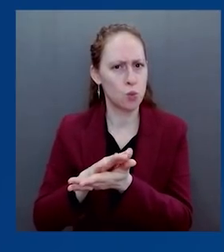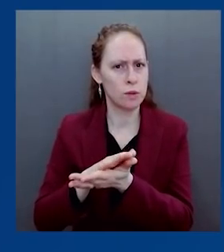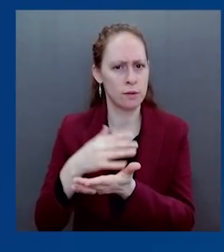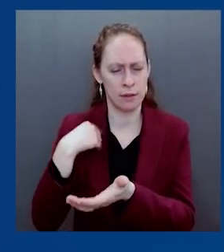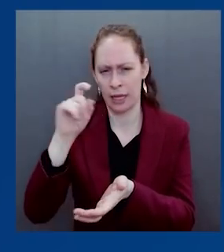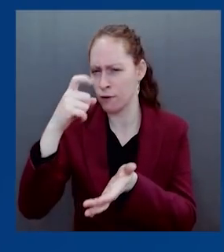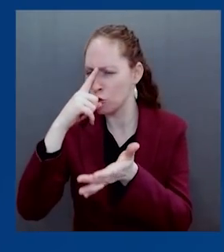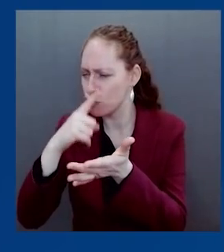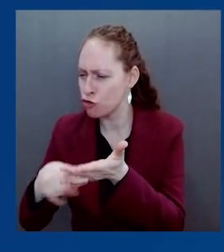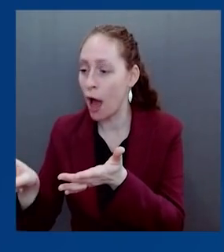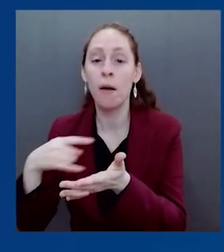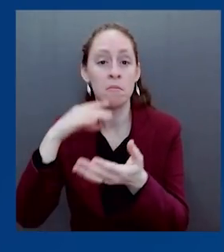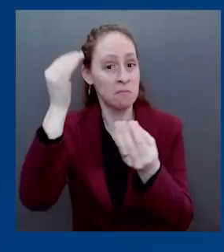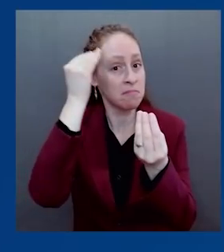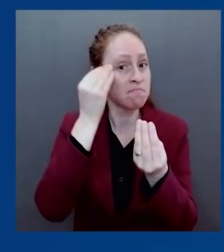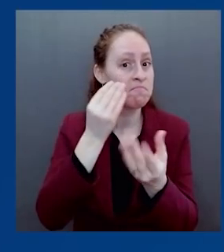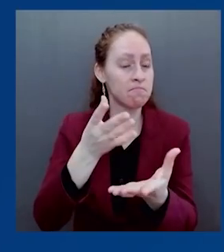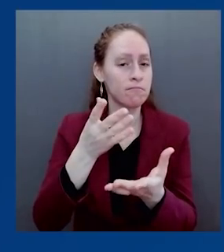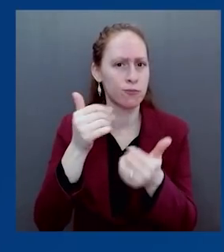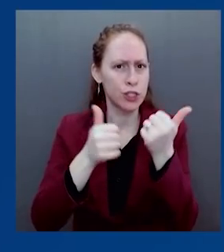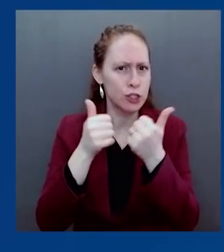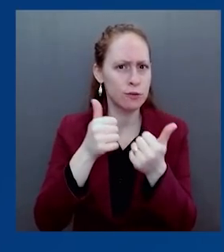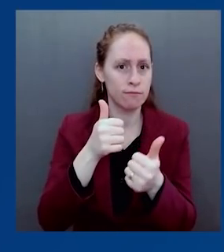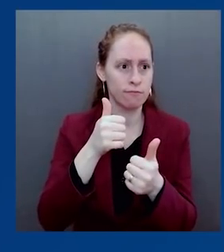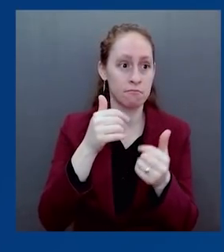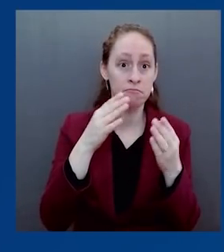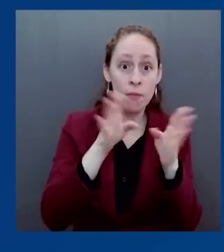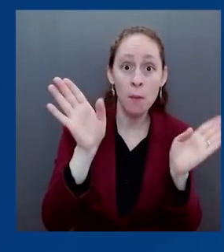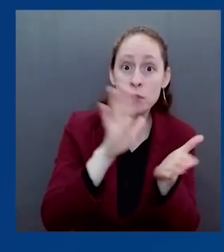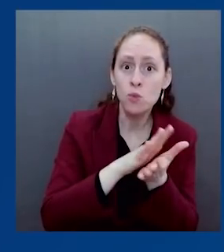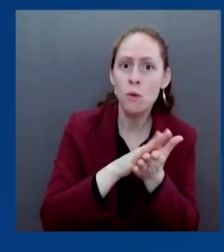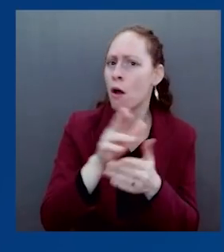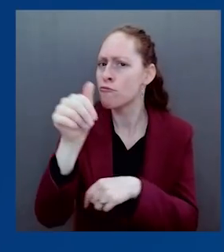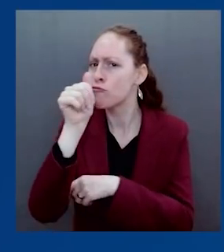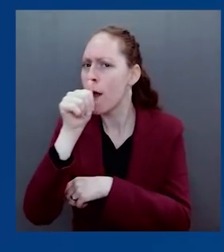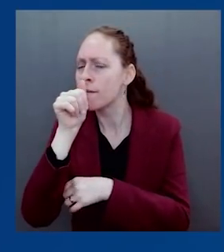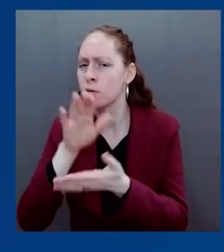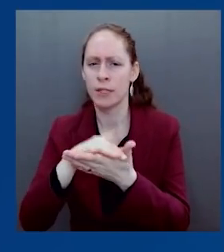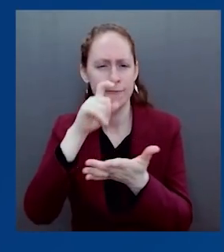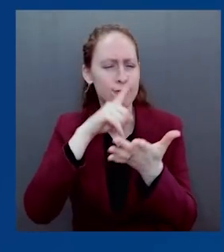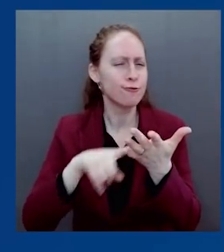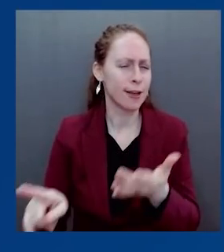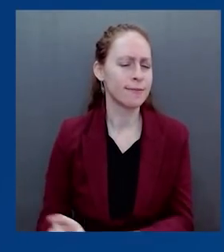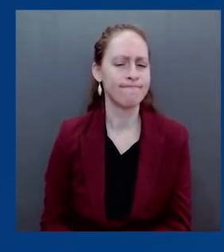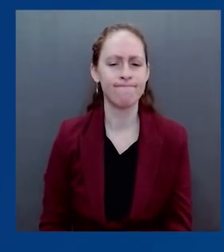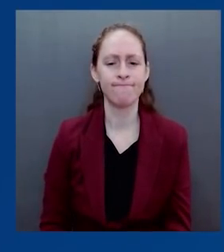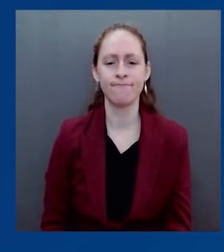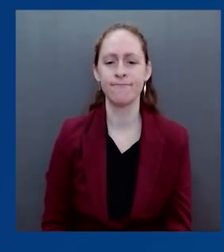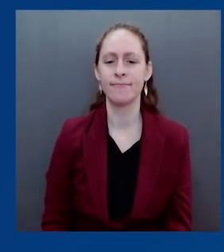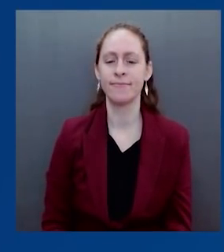Next question. Moderator: Cheyenne Haslett, ABC. The Press: Hi, thank you.